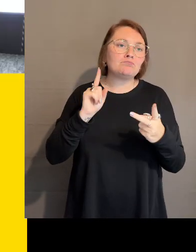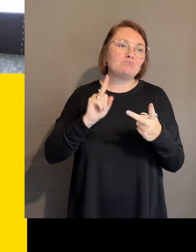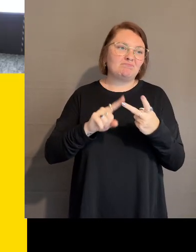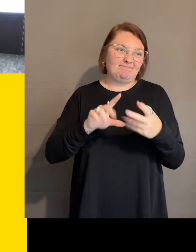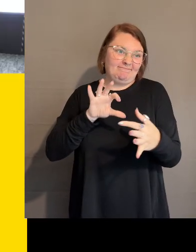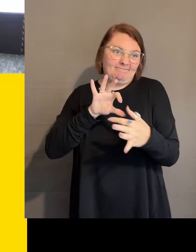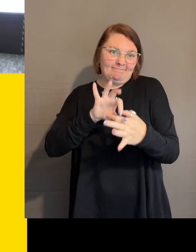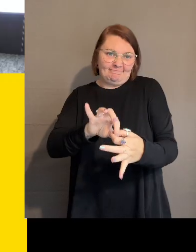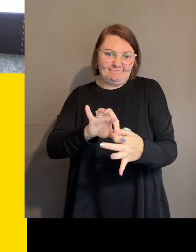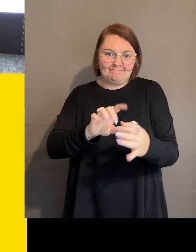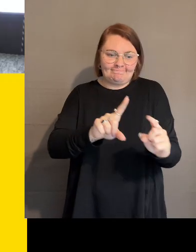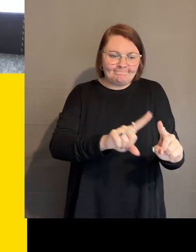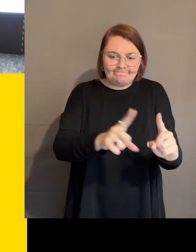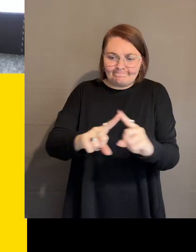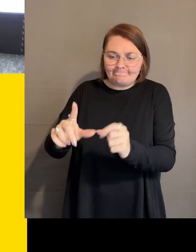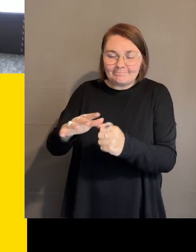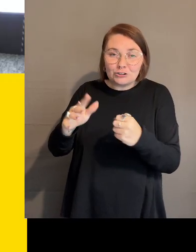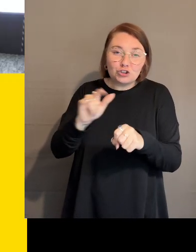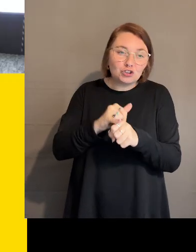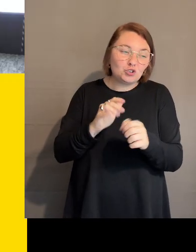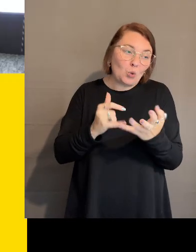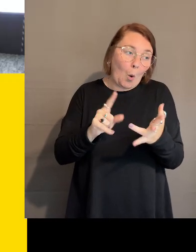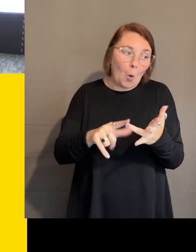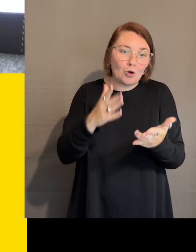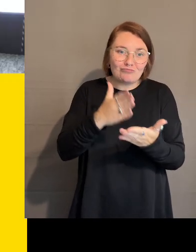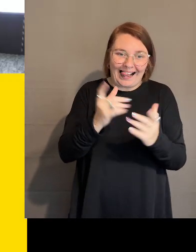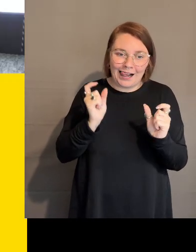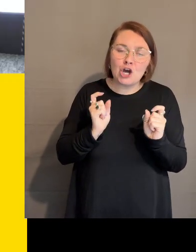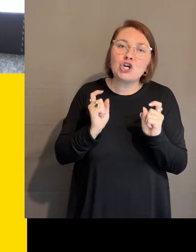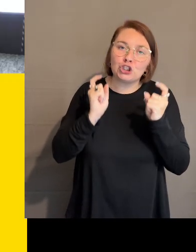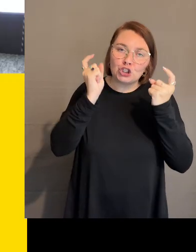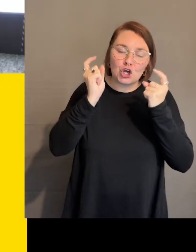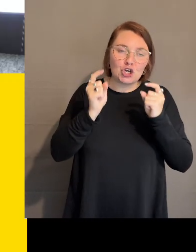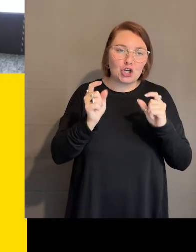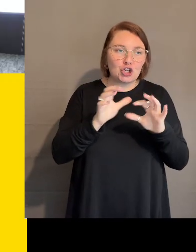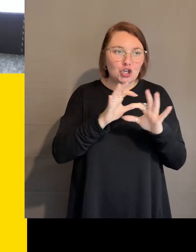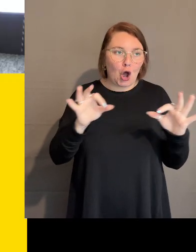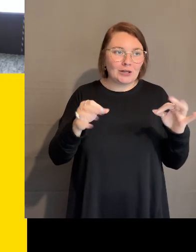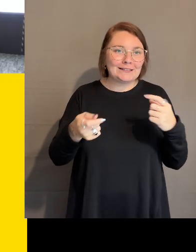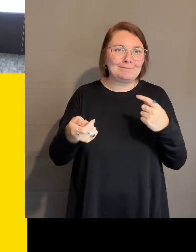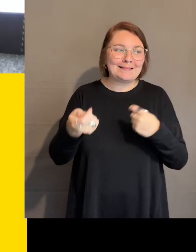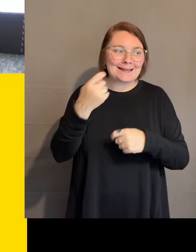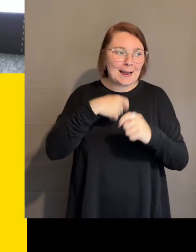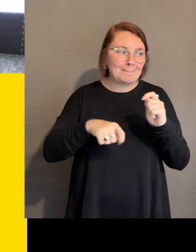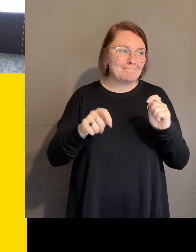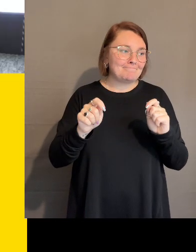Around and across areas. So, you know, a real concern that, you know, you don't end up with